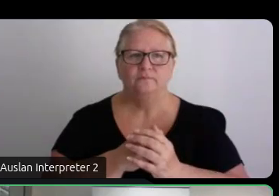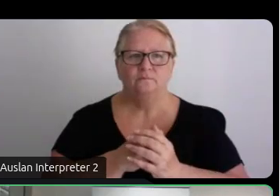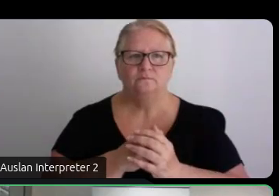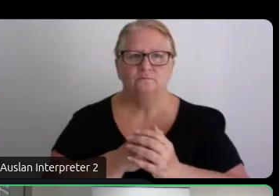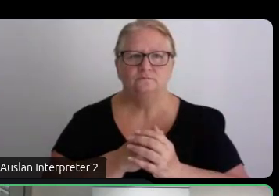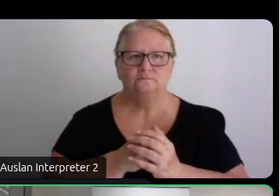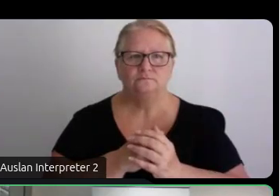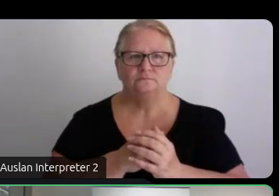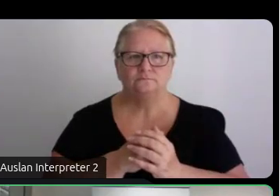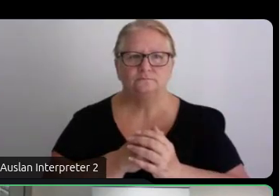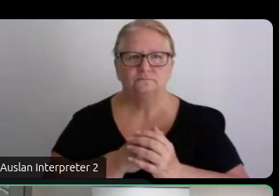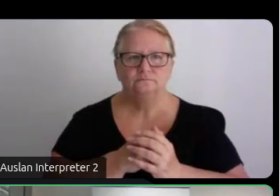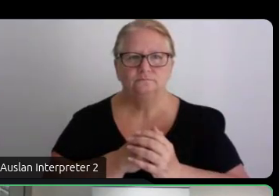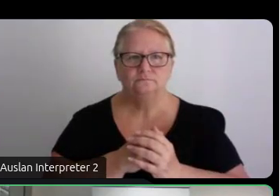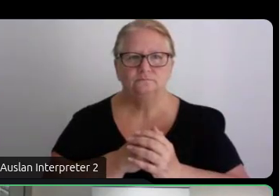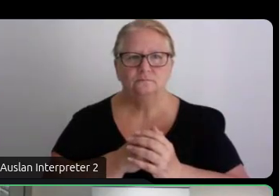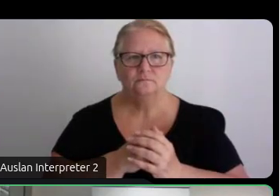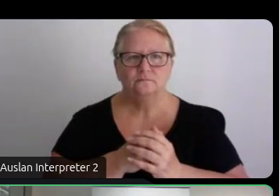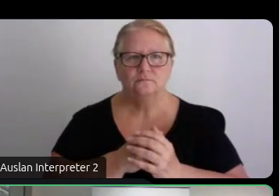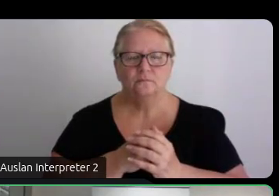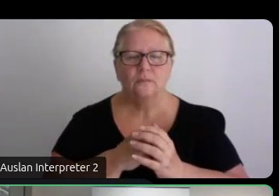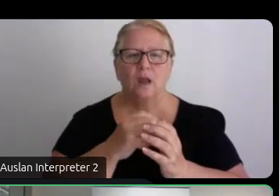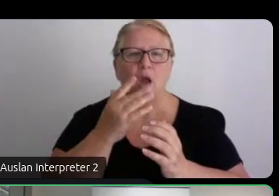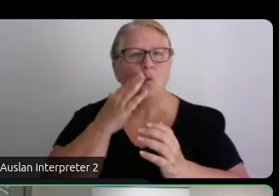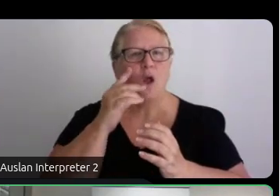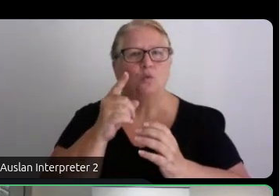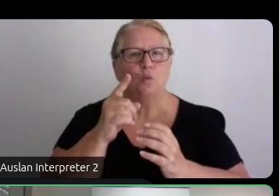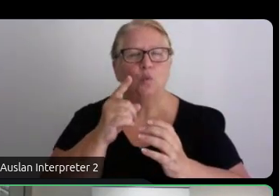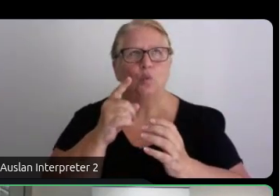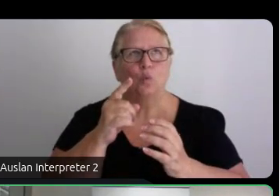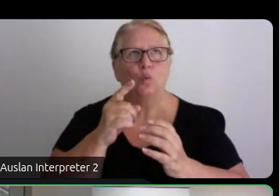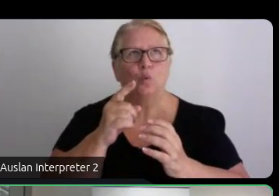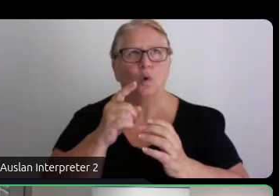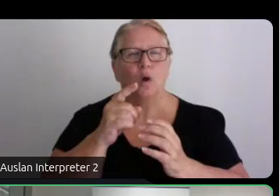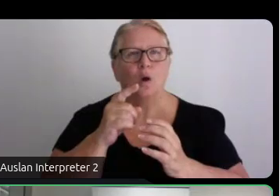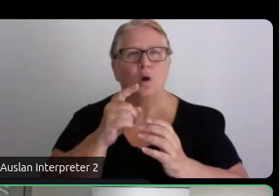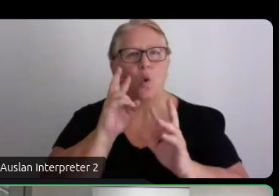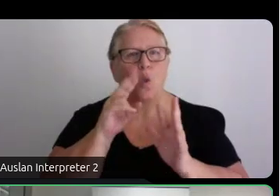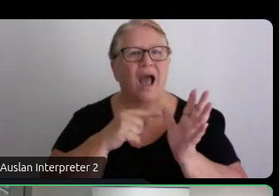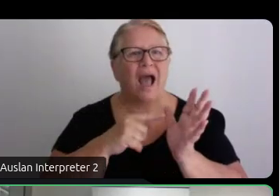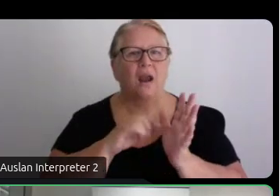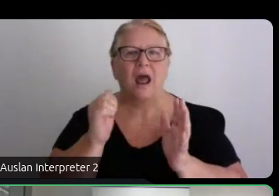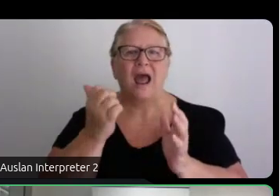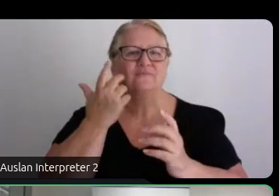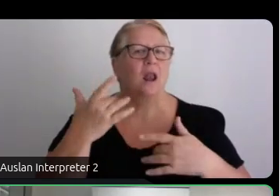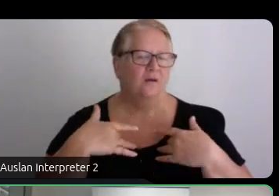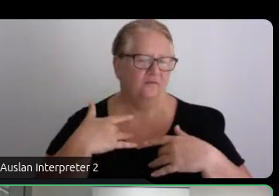when you're looking at day-to-day task assessment it is kind of yeah you're looking at one day but